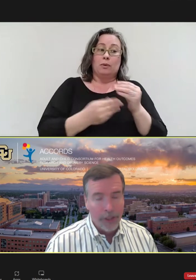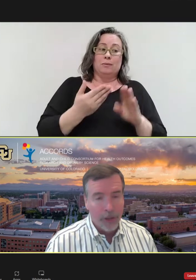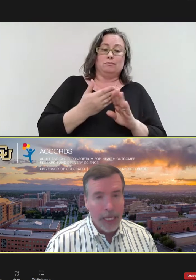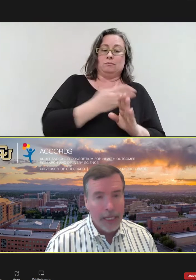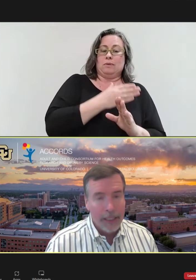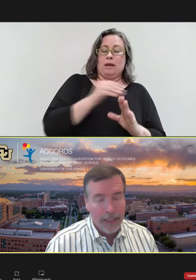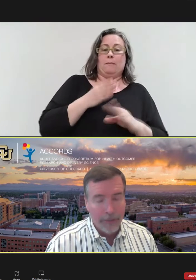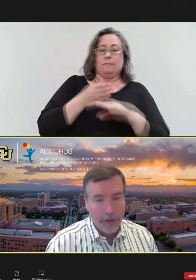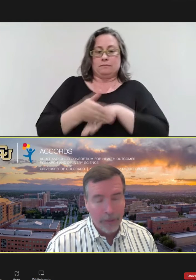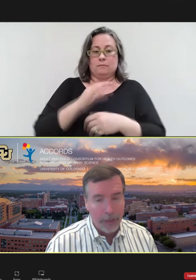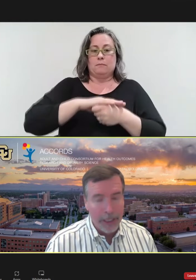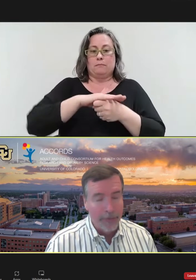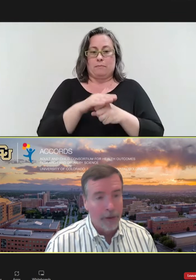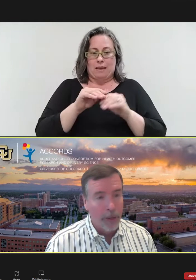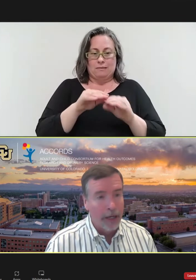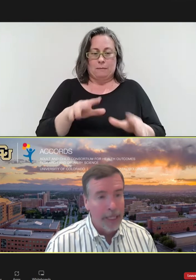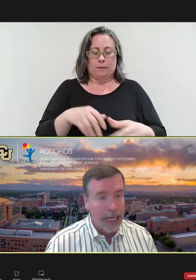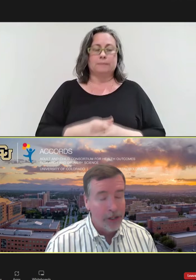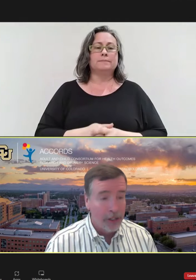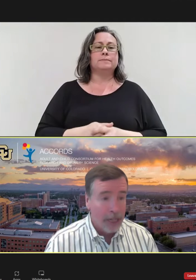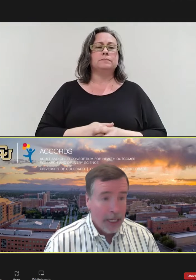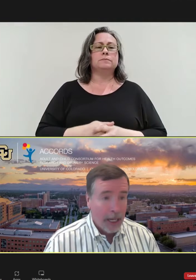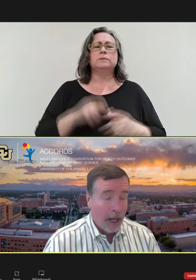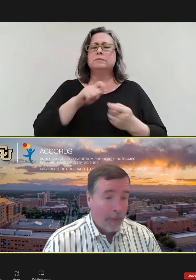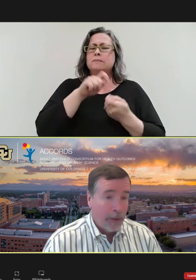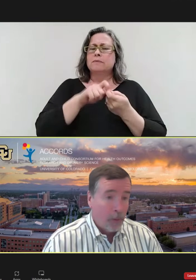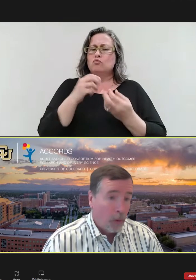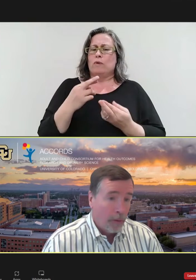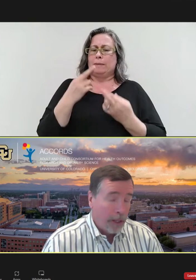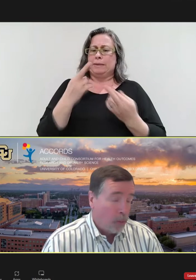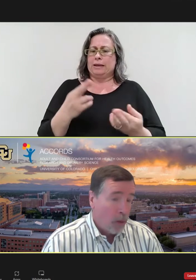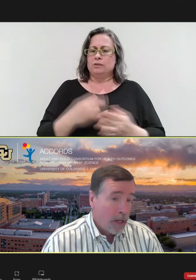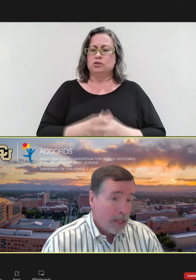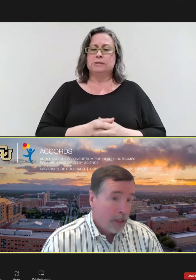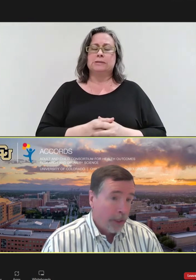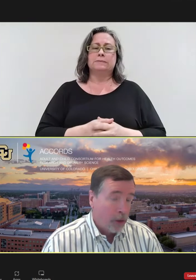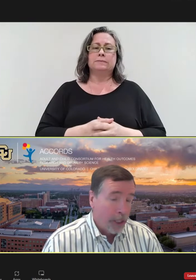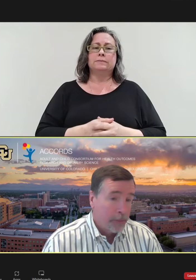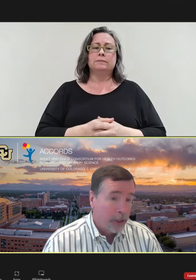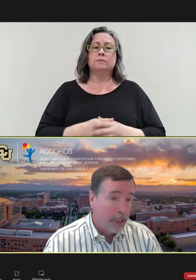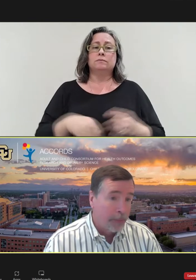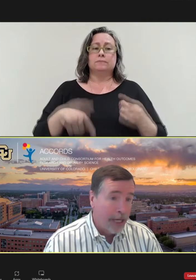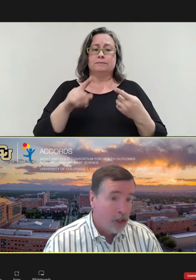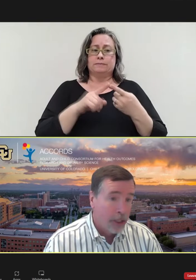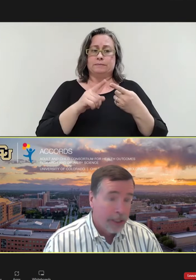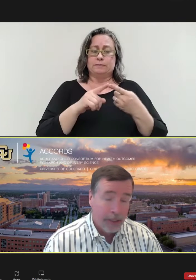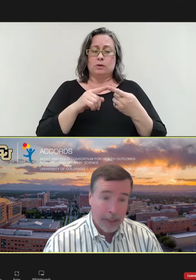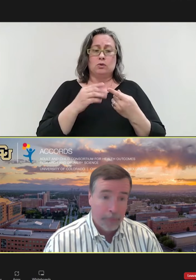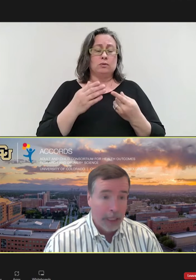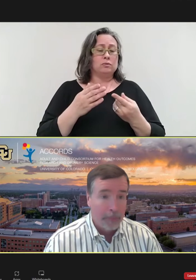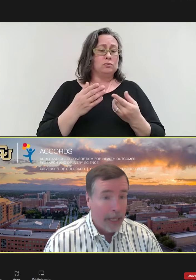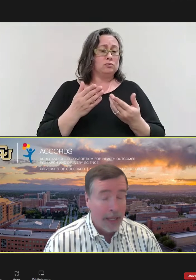So, getting into some specific recommendations. One, to increase participation, simply pay the